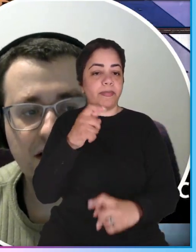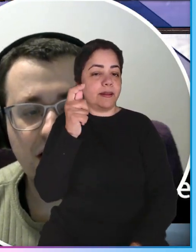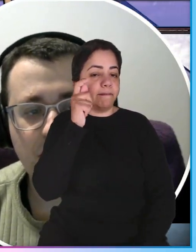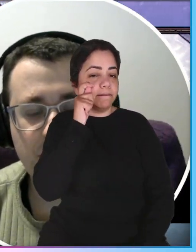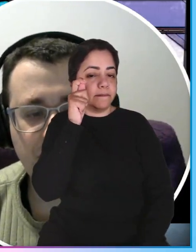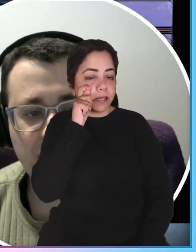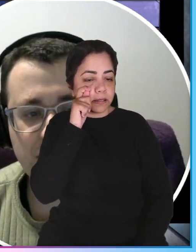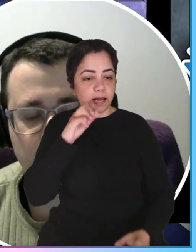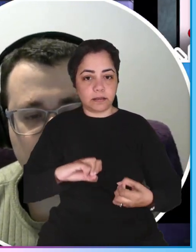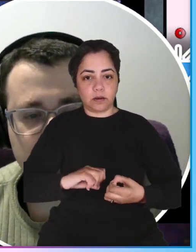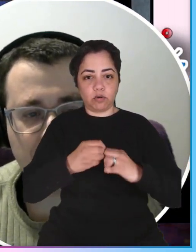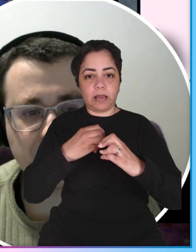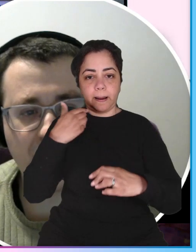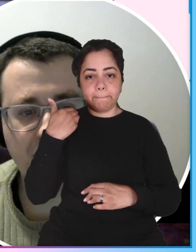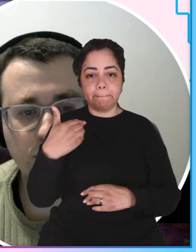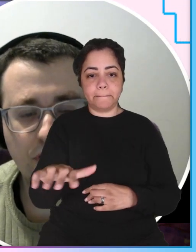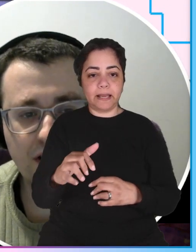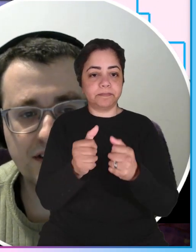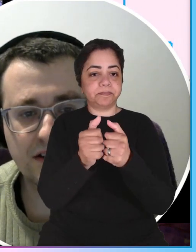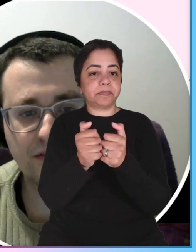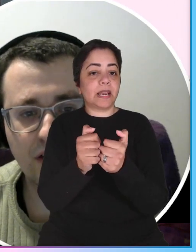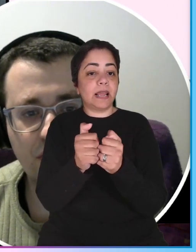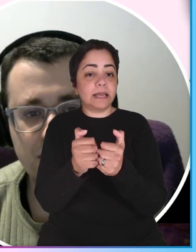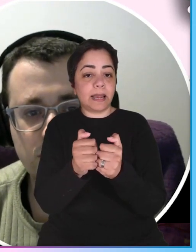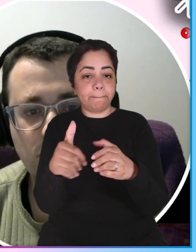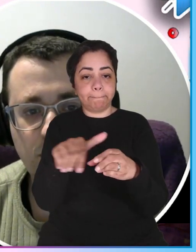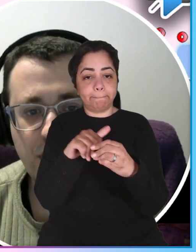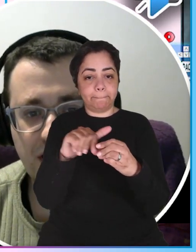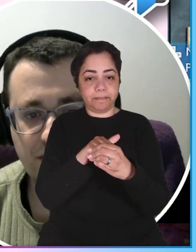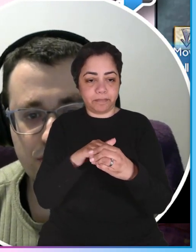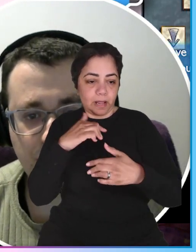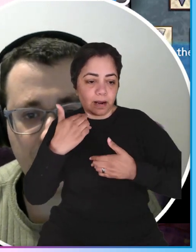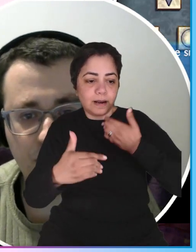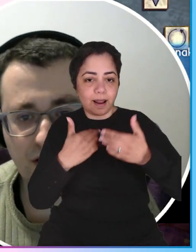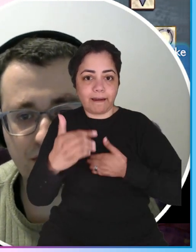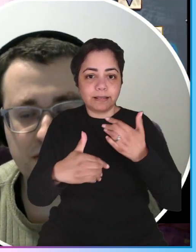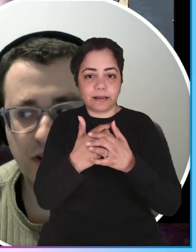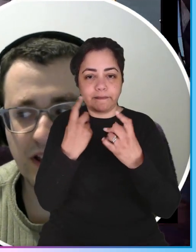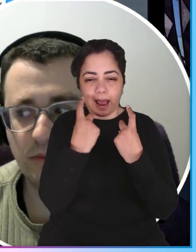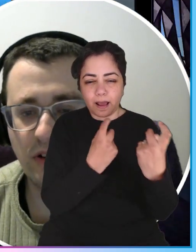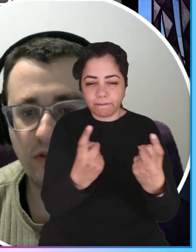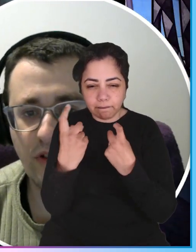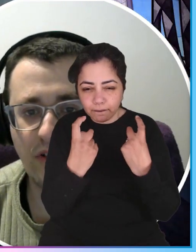Before this project I had no idea there was no big adventure game like this playable for